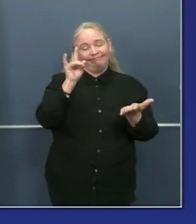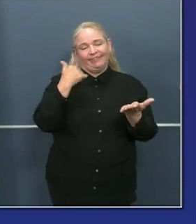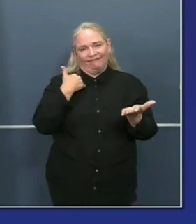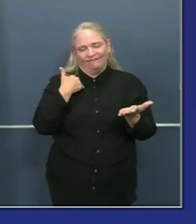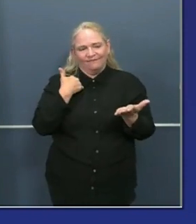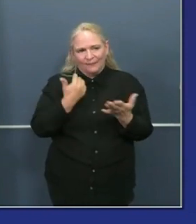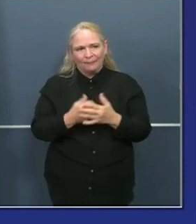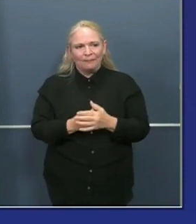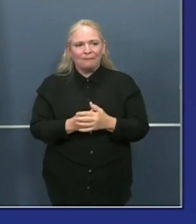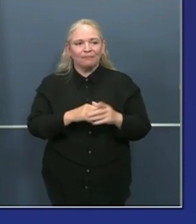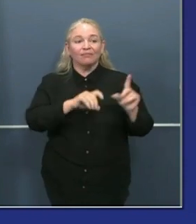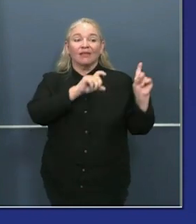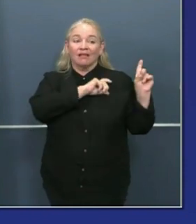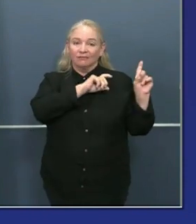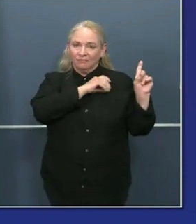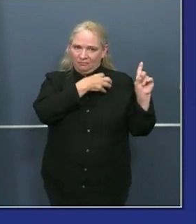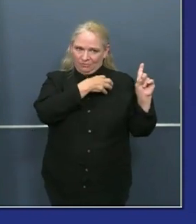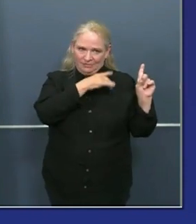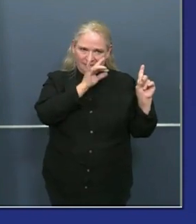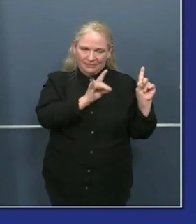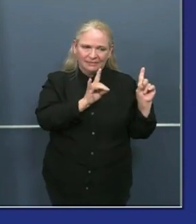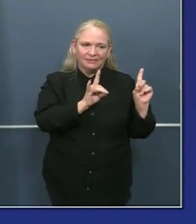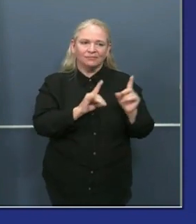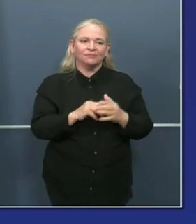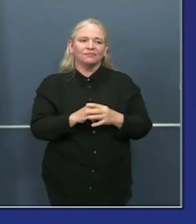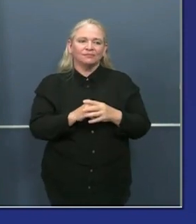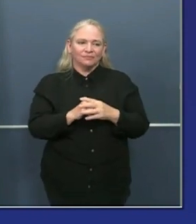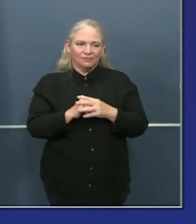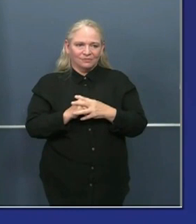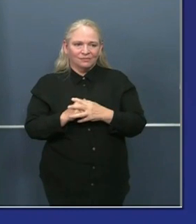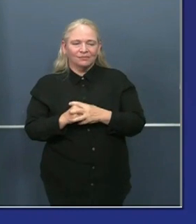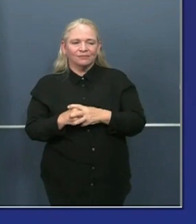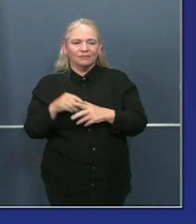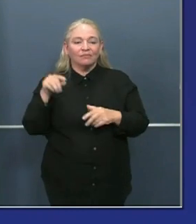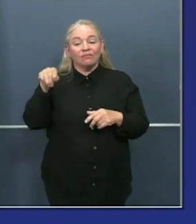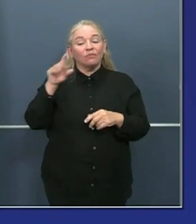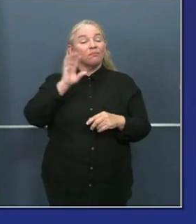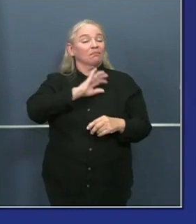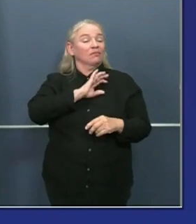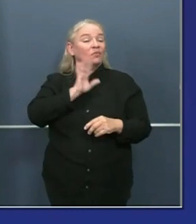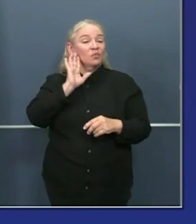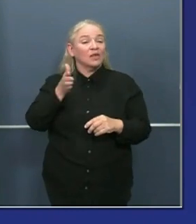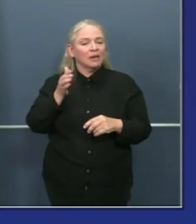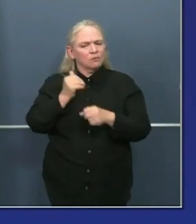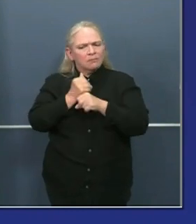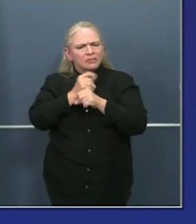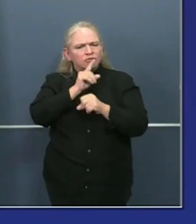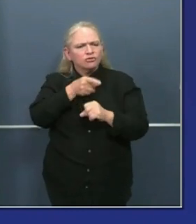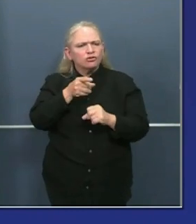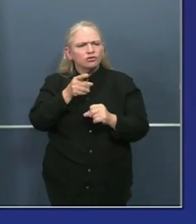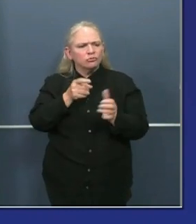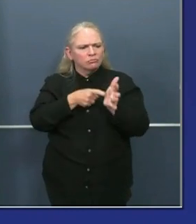MOST OF IT FROM AN EDUCATIONAL PARADIGM. THERE WERE PLENTY OF CITATIONS.